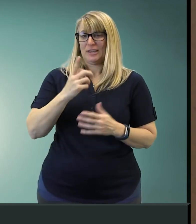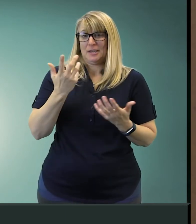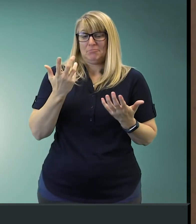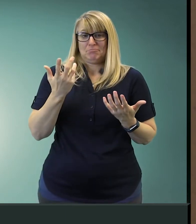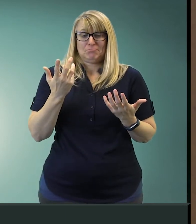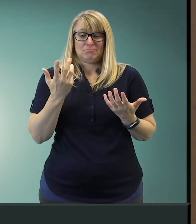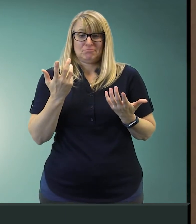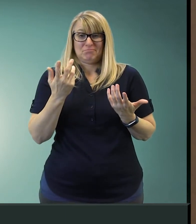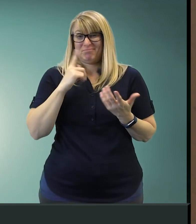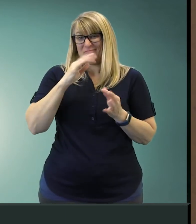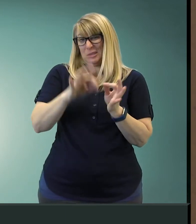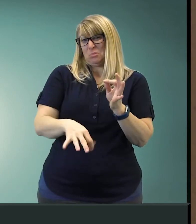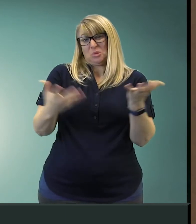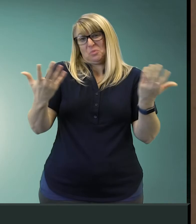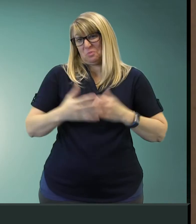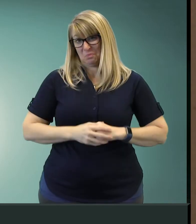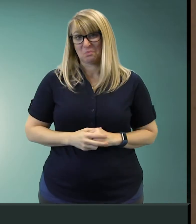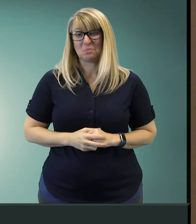It's really, really that simple.